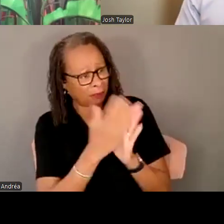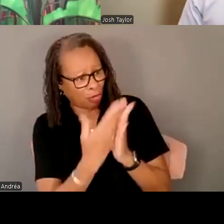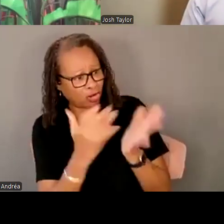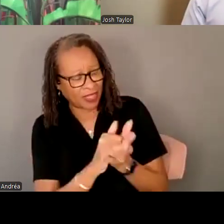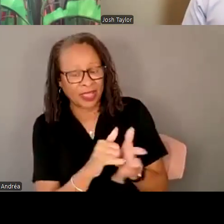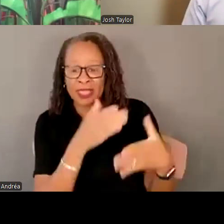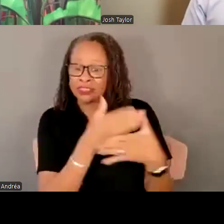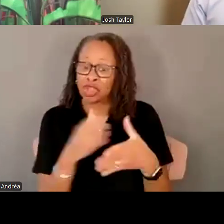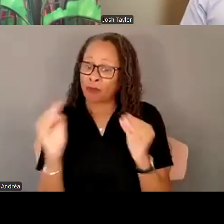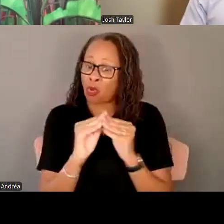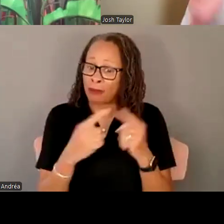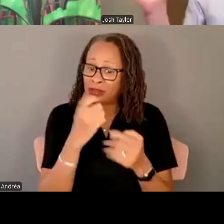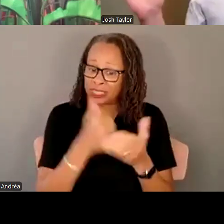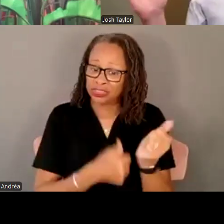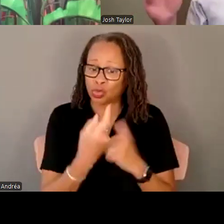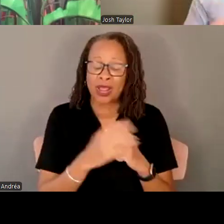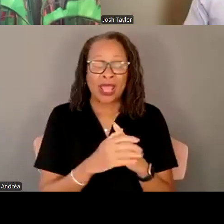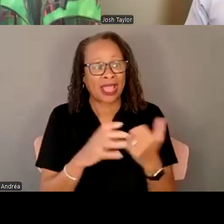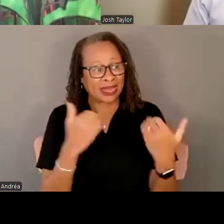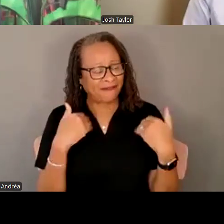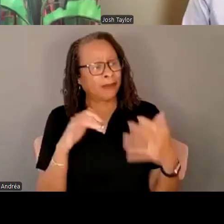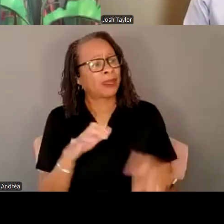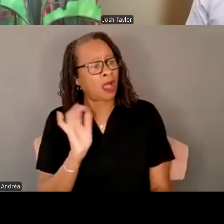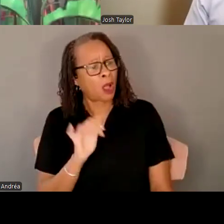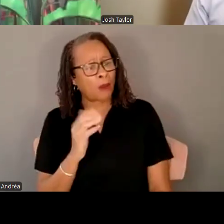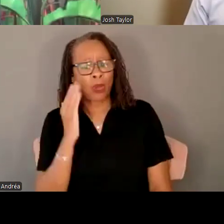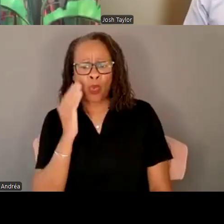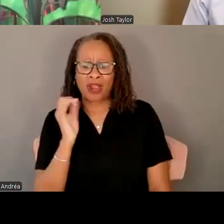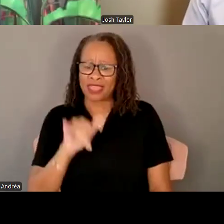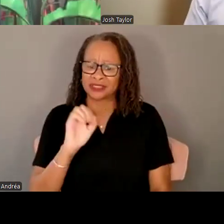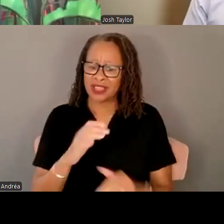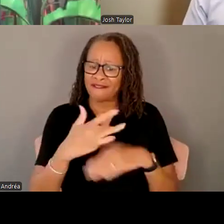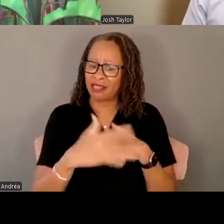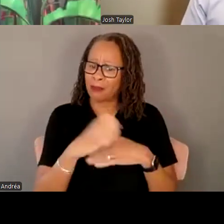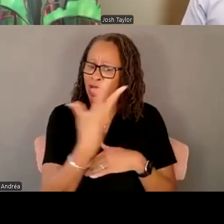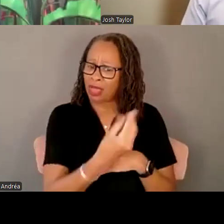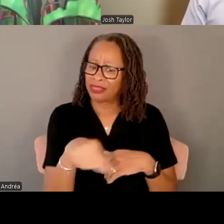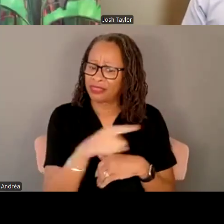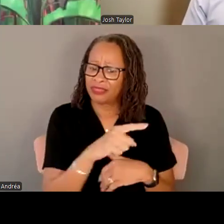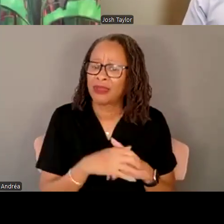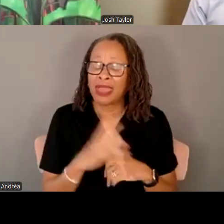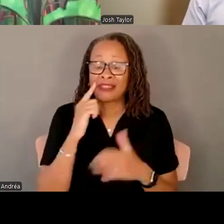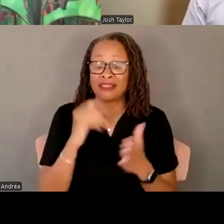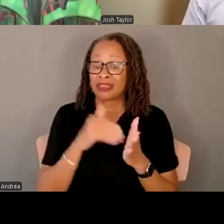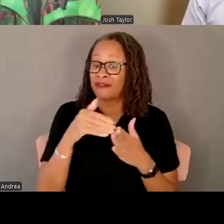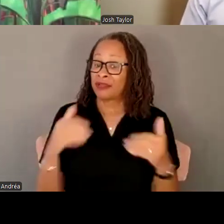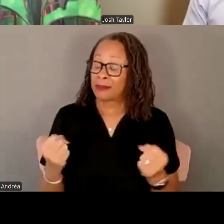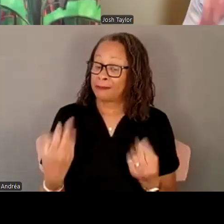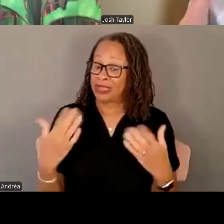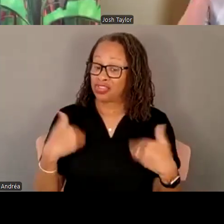and have that be kind of on folks' radars as an opportunity, 'cause I think a lot of times a lot of the young people that I work with don't, you know,